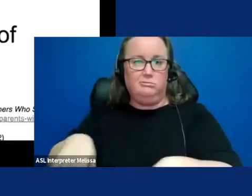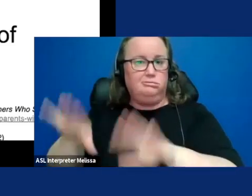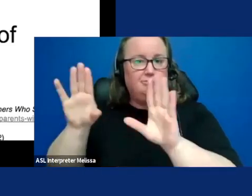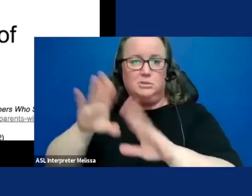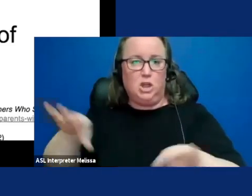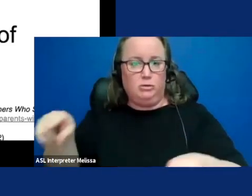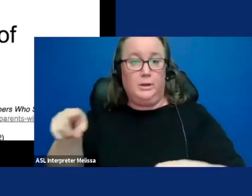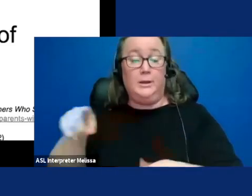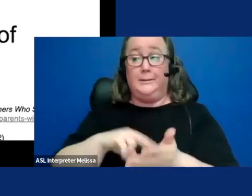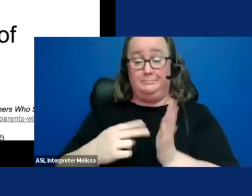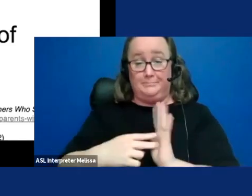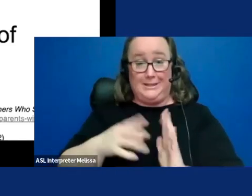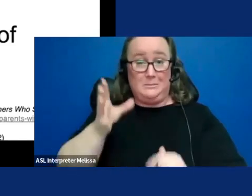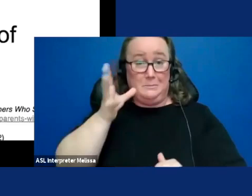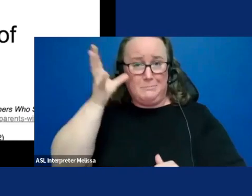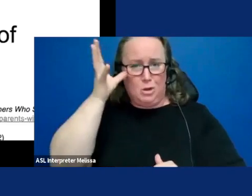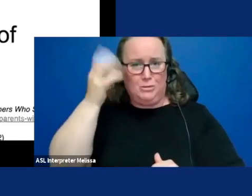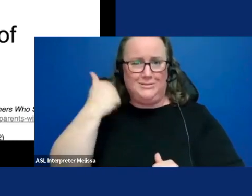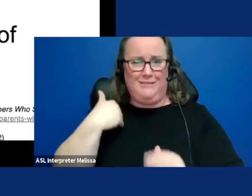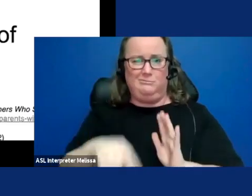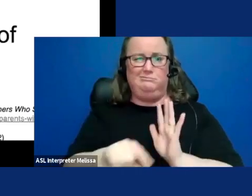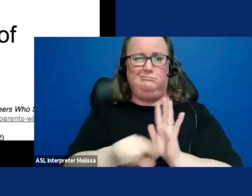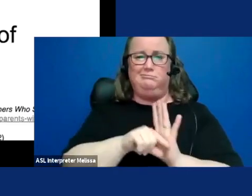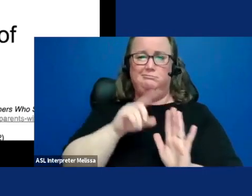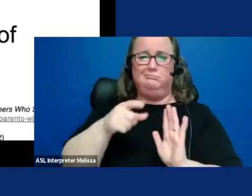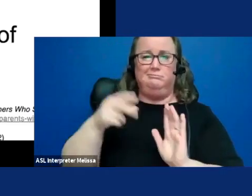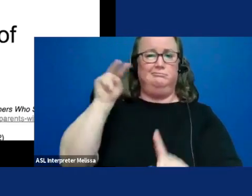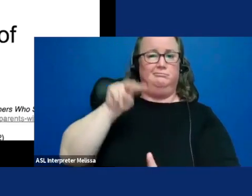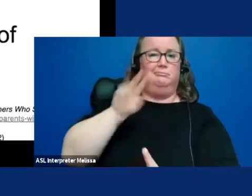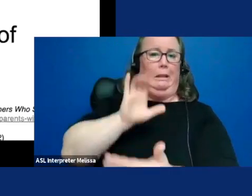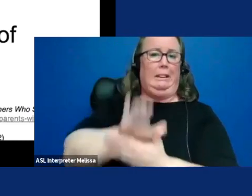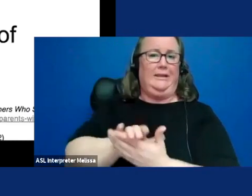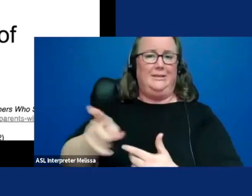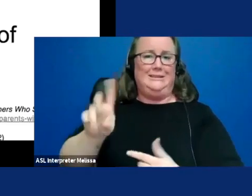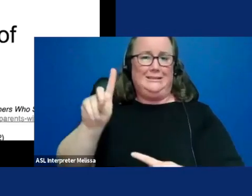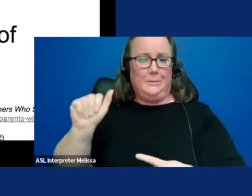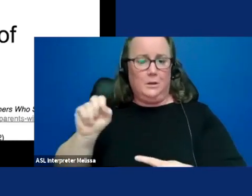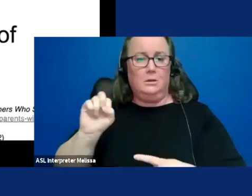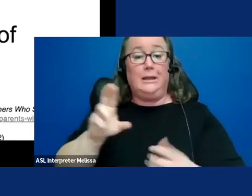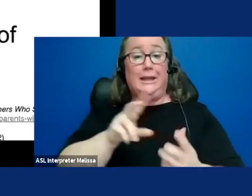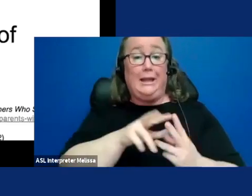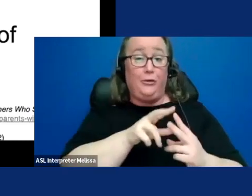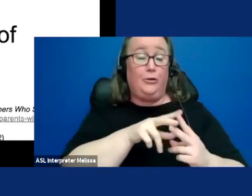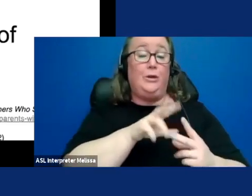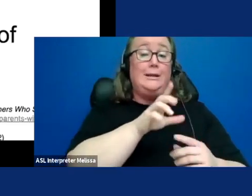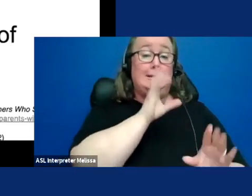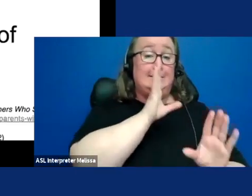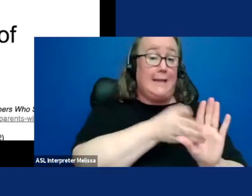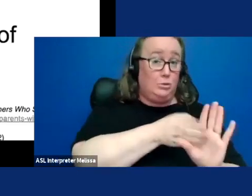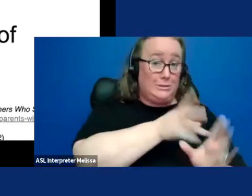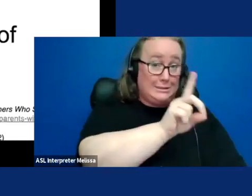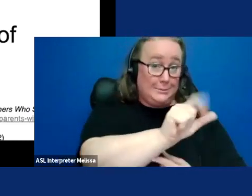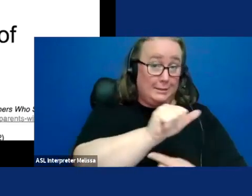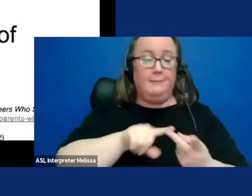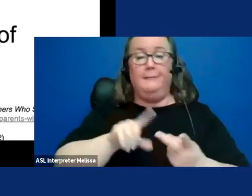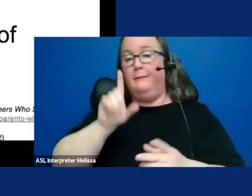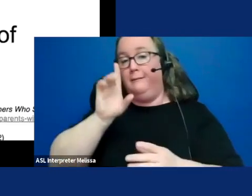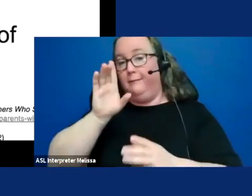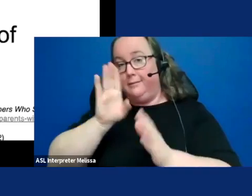parents with stigmatized disabilities, mainly those with psychiatric disabilities or developmental disabilities,